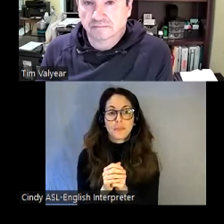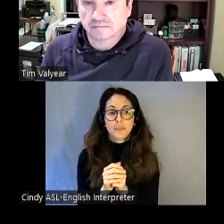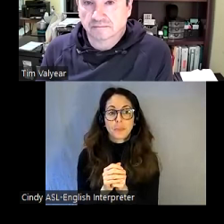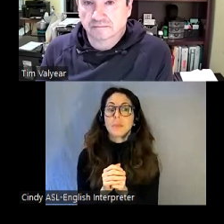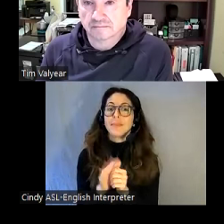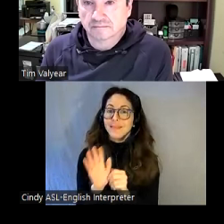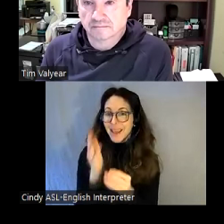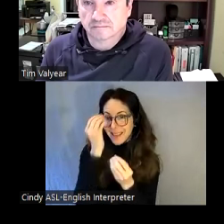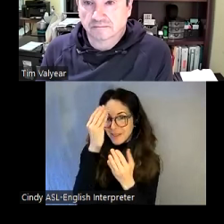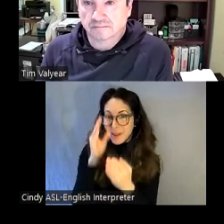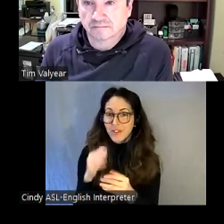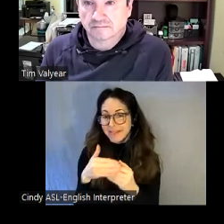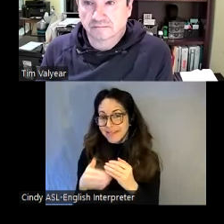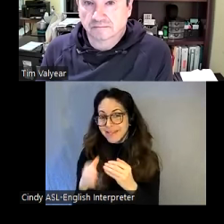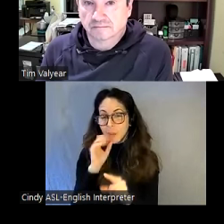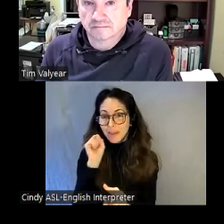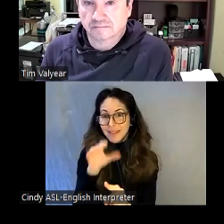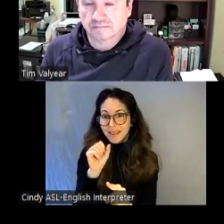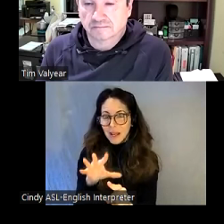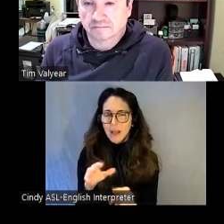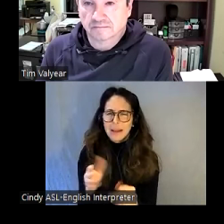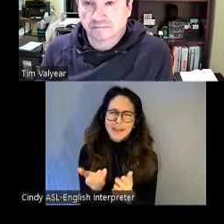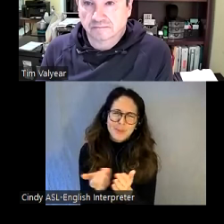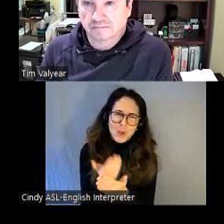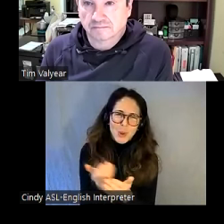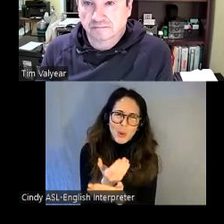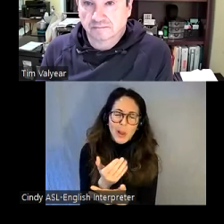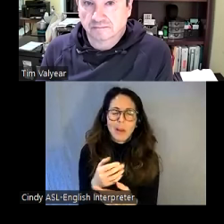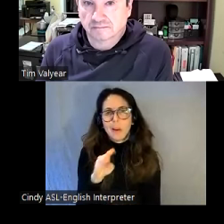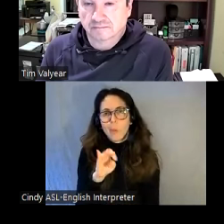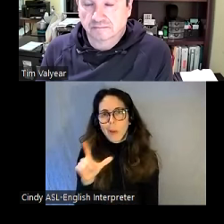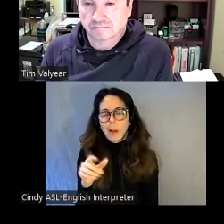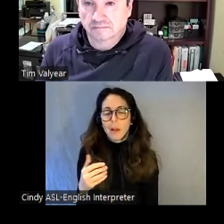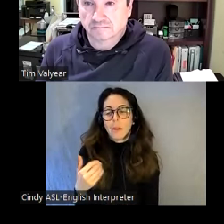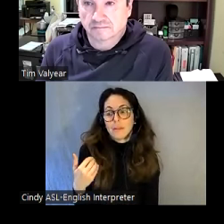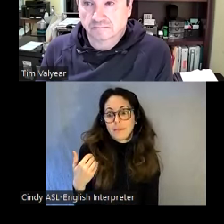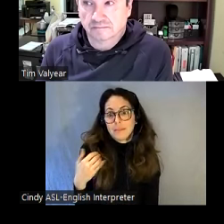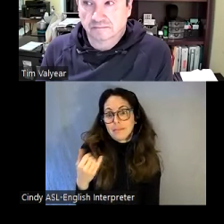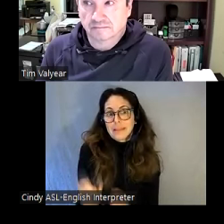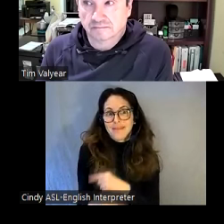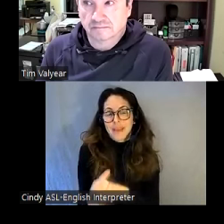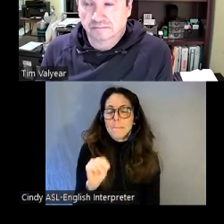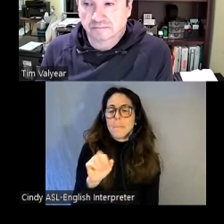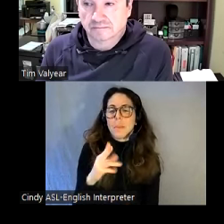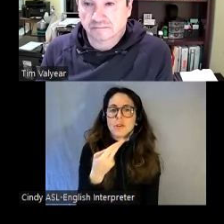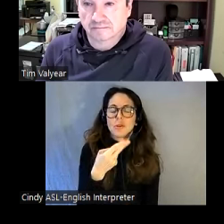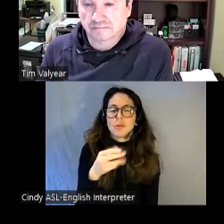Point presentation is for general information purposes